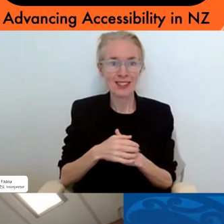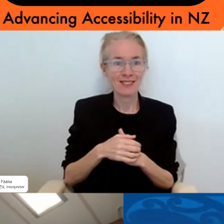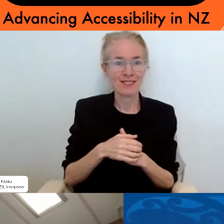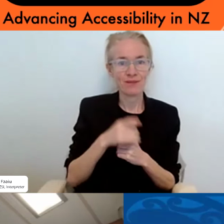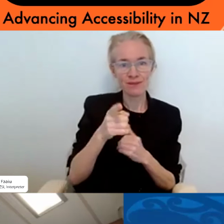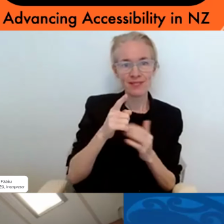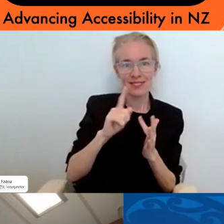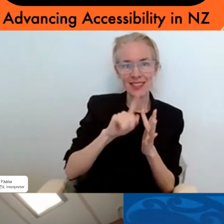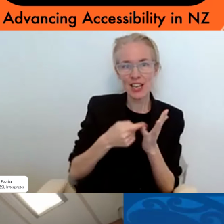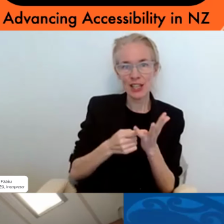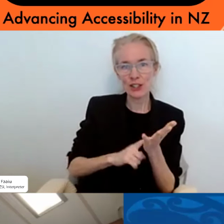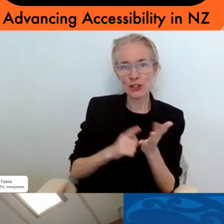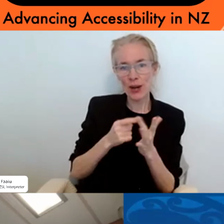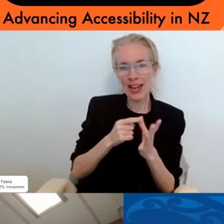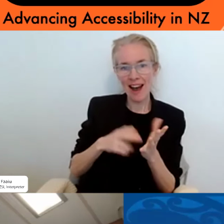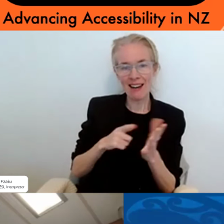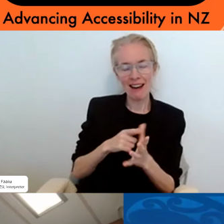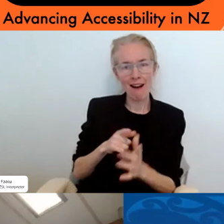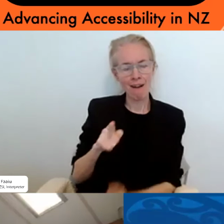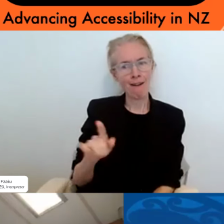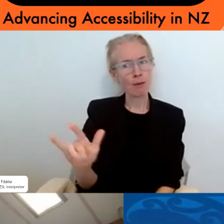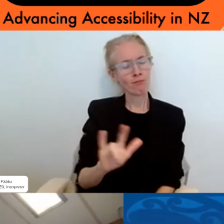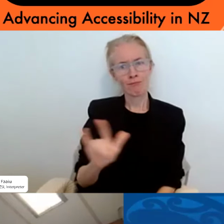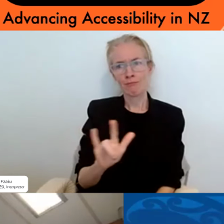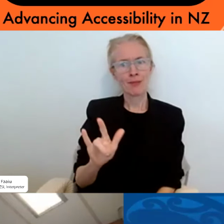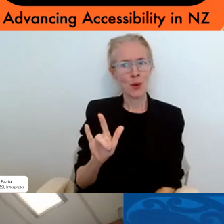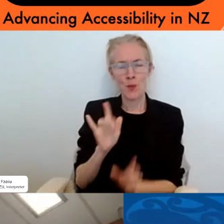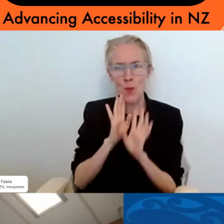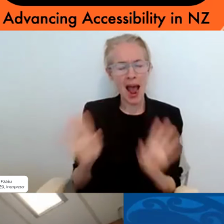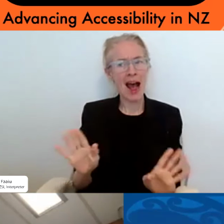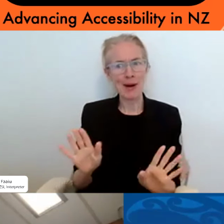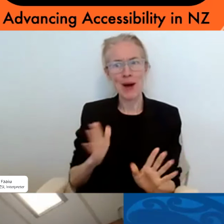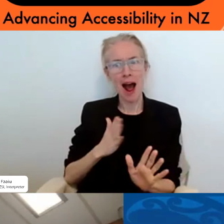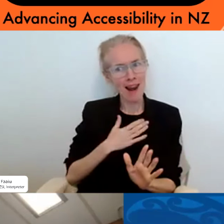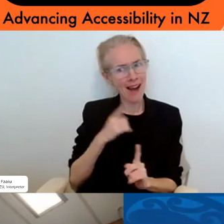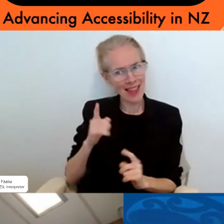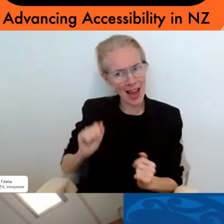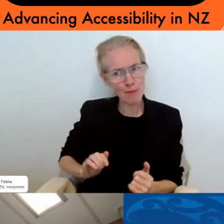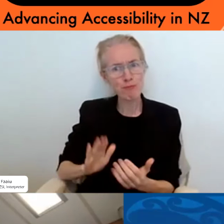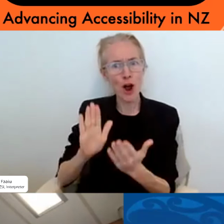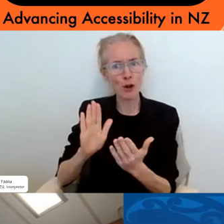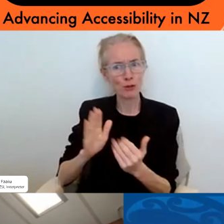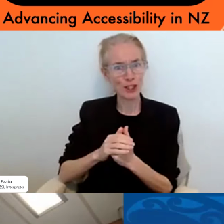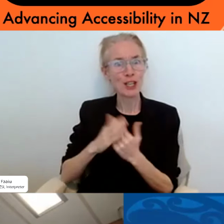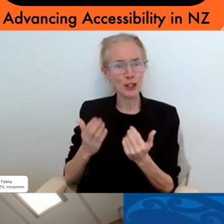after this. I have some ideas of how we can work together to implement,